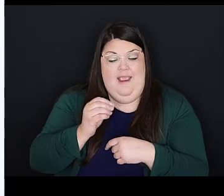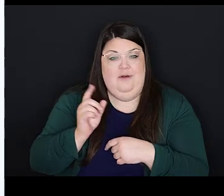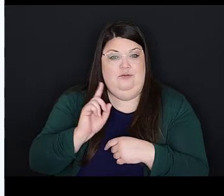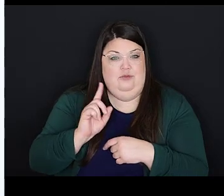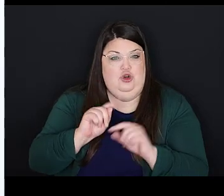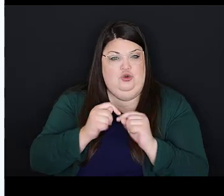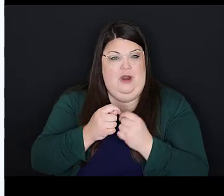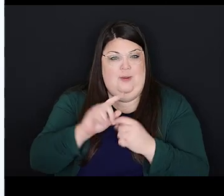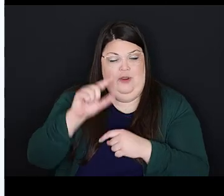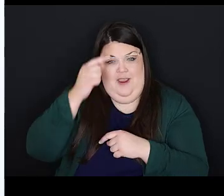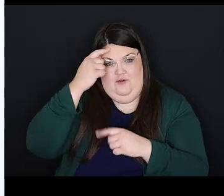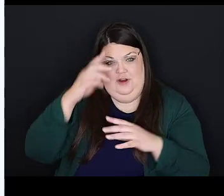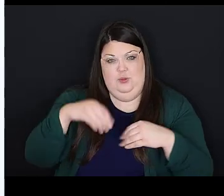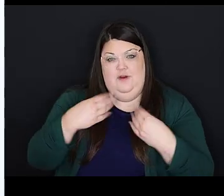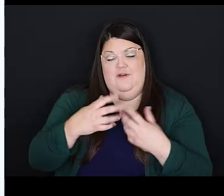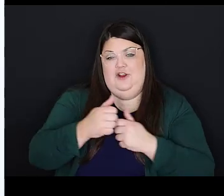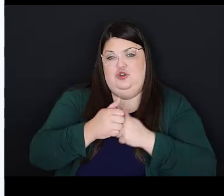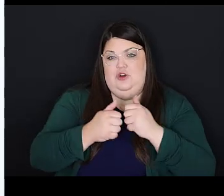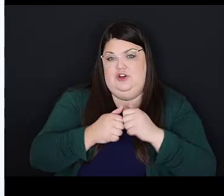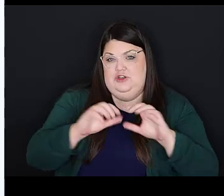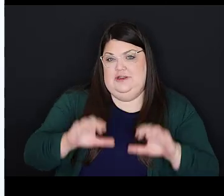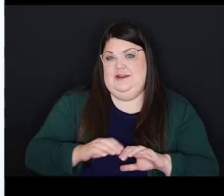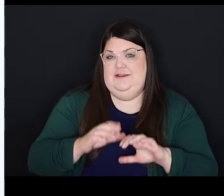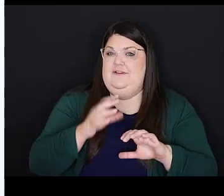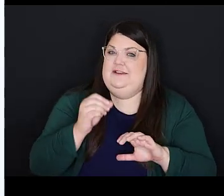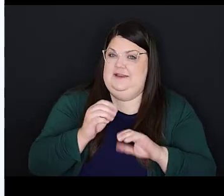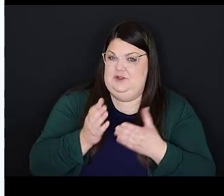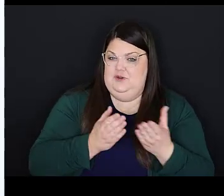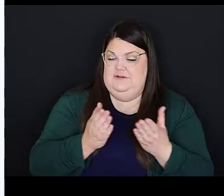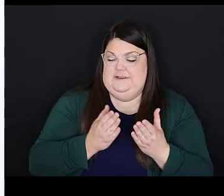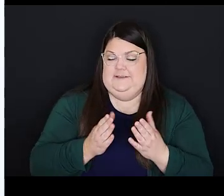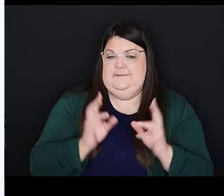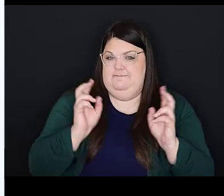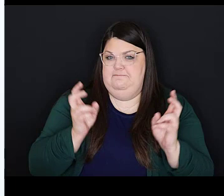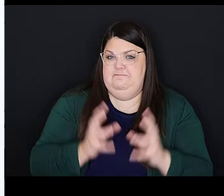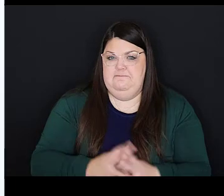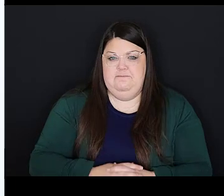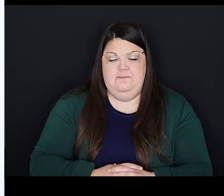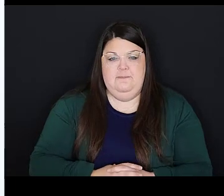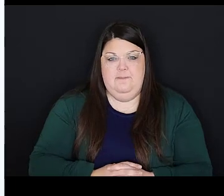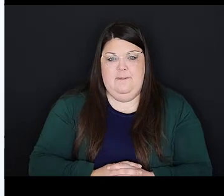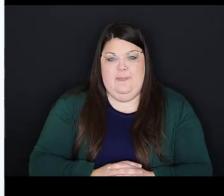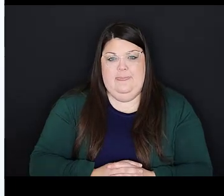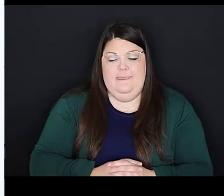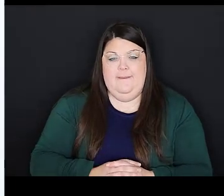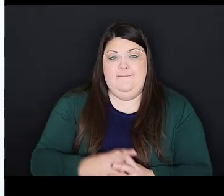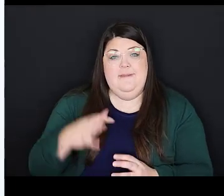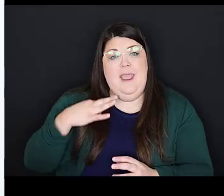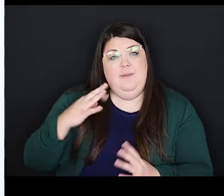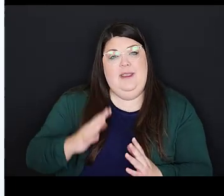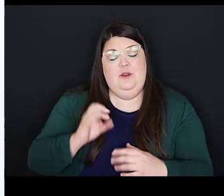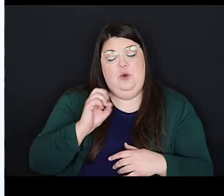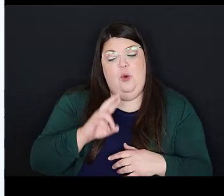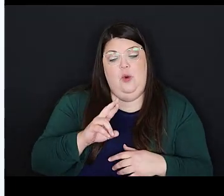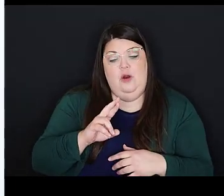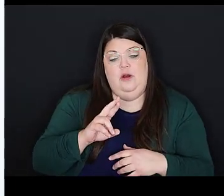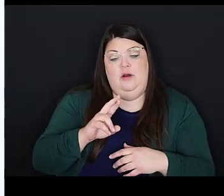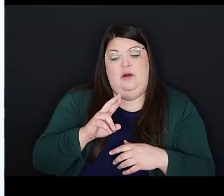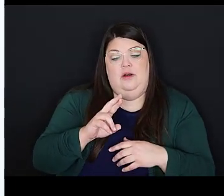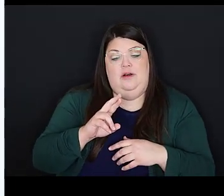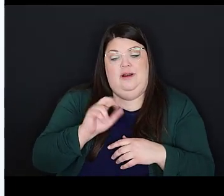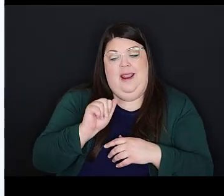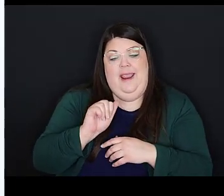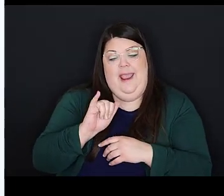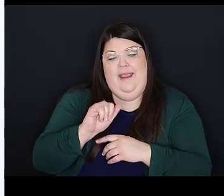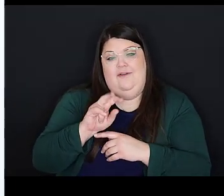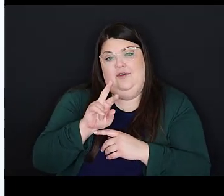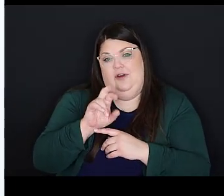is providing structured activities and services.” The applicant for an AIVRS grant must be—The